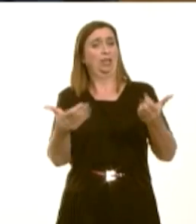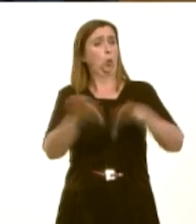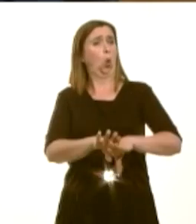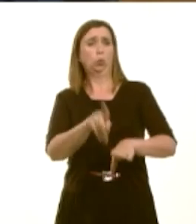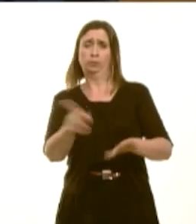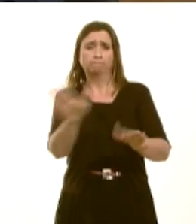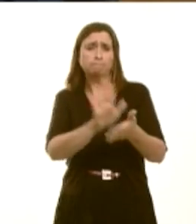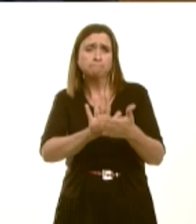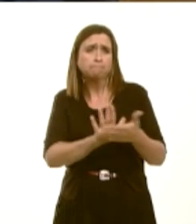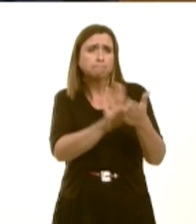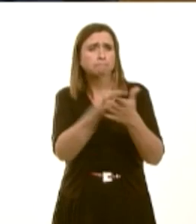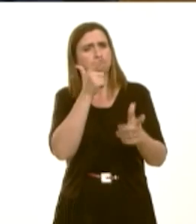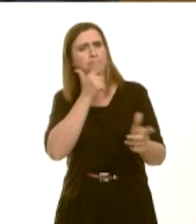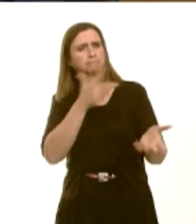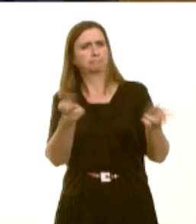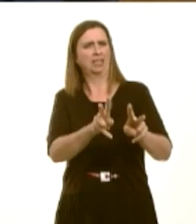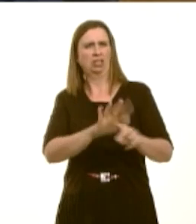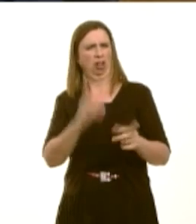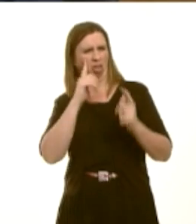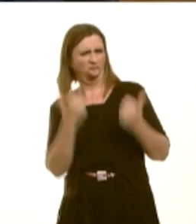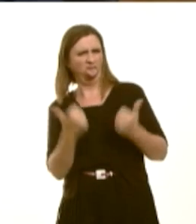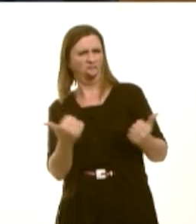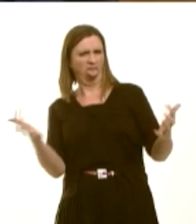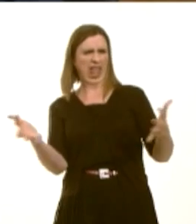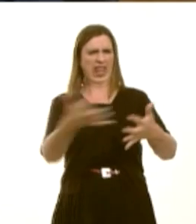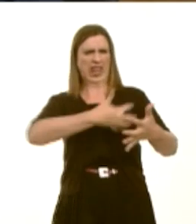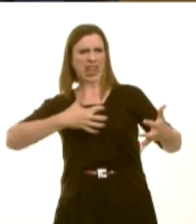The reason why there is a financial deficit in that regard is because of the way coal